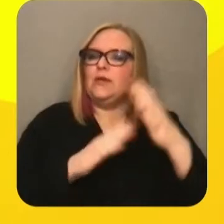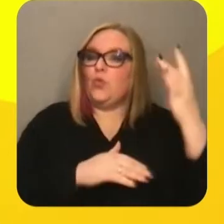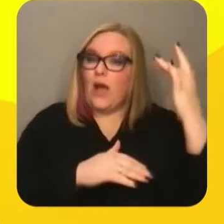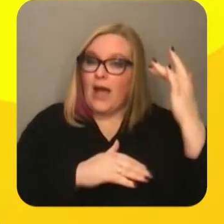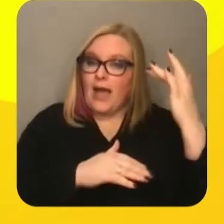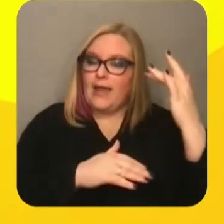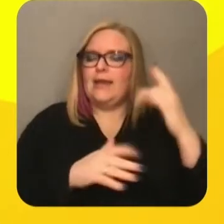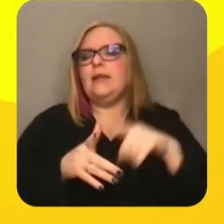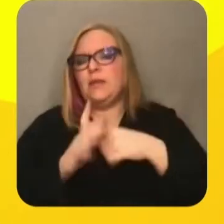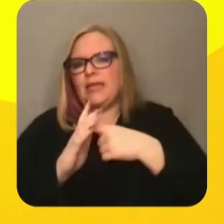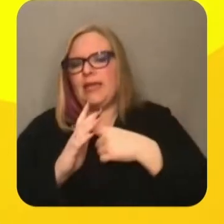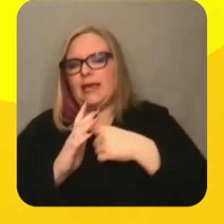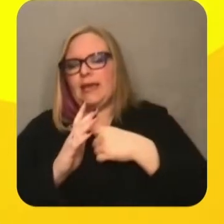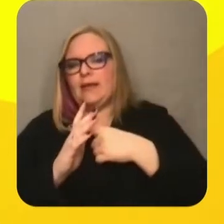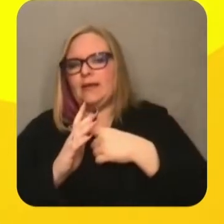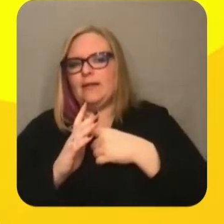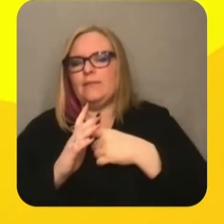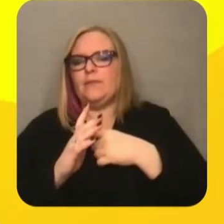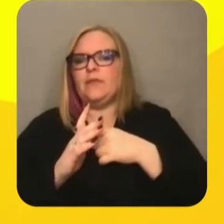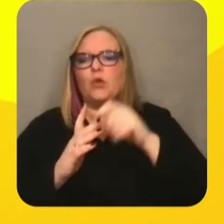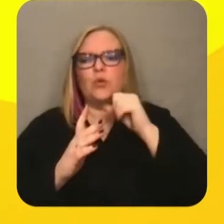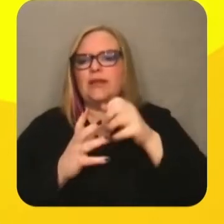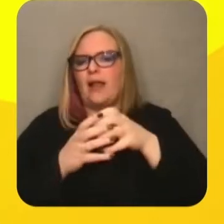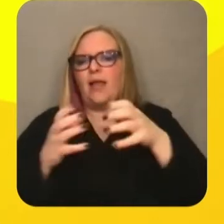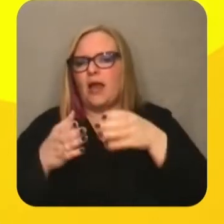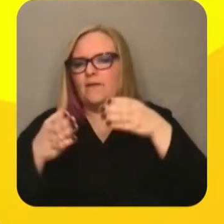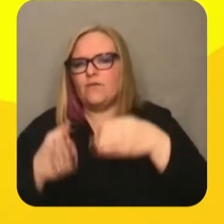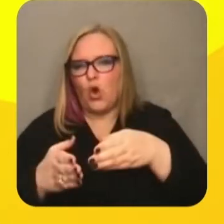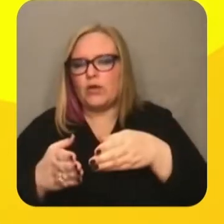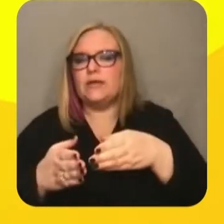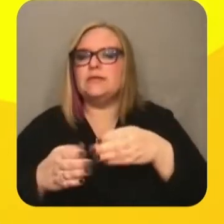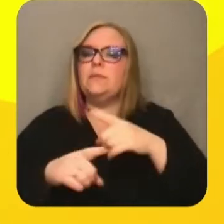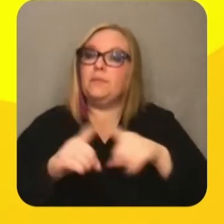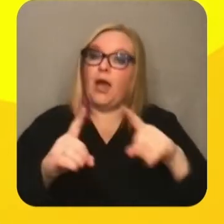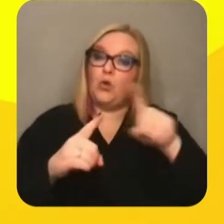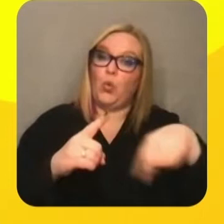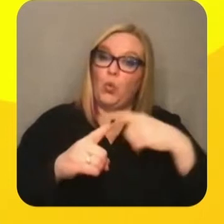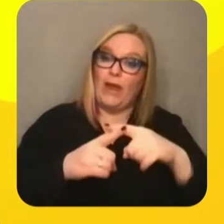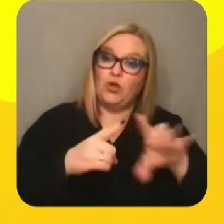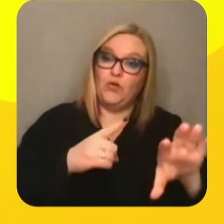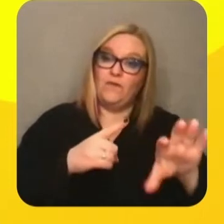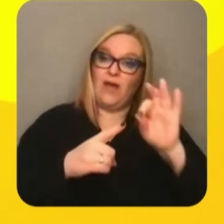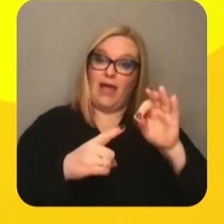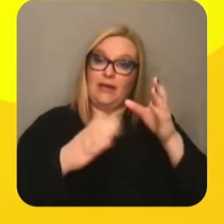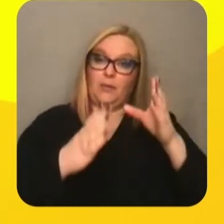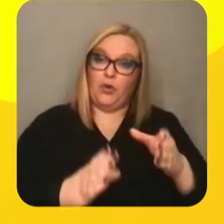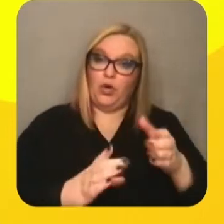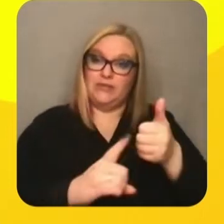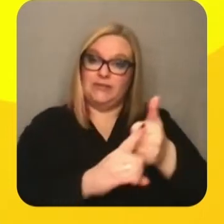a lot of companies focused on it or a lot of practitioners, is whenever you found a practitioner out in the wild.